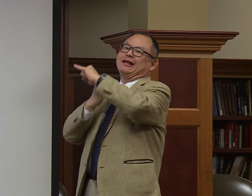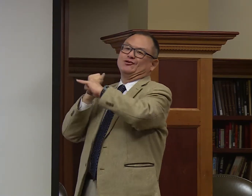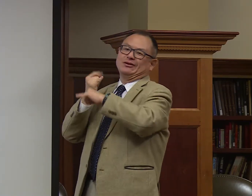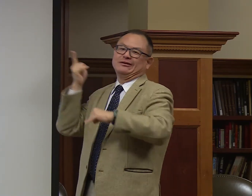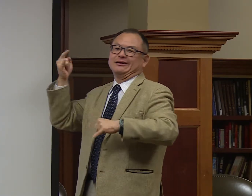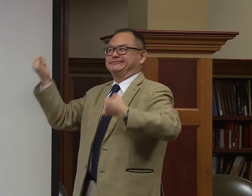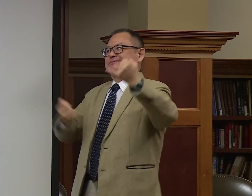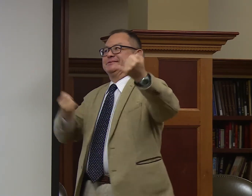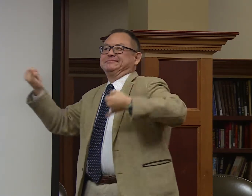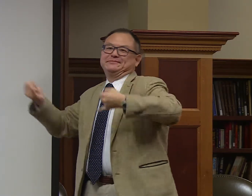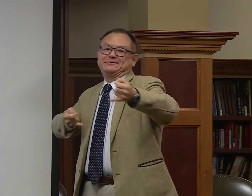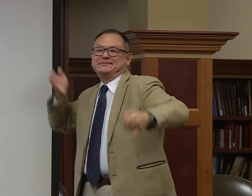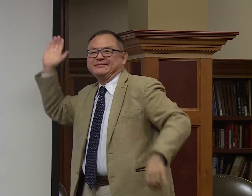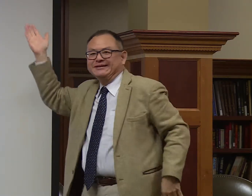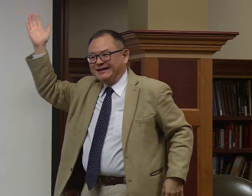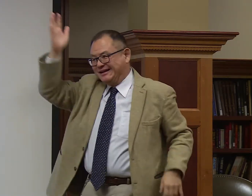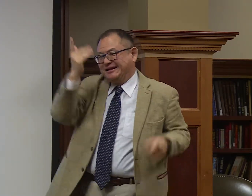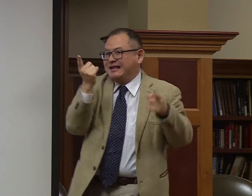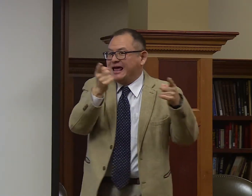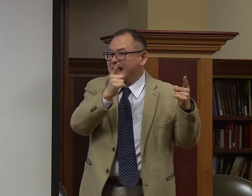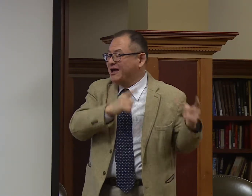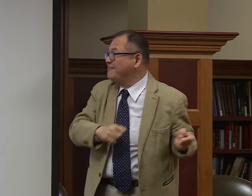I've been invited for presentations and talks.